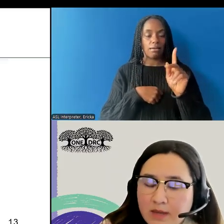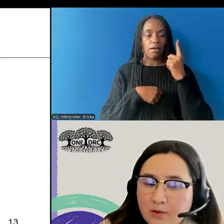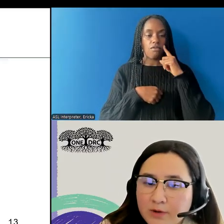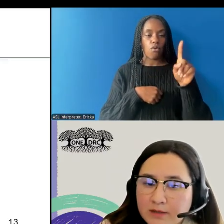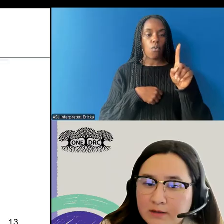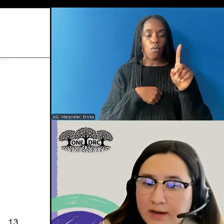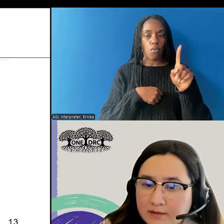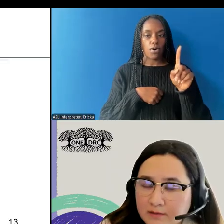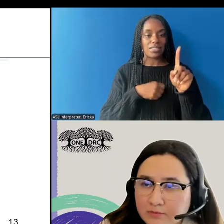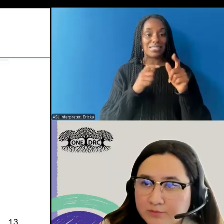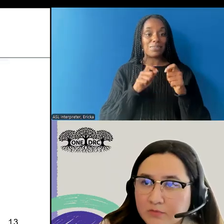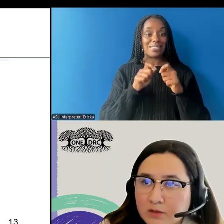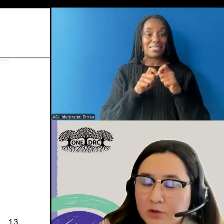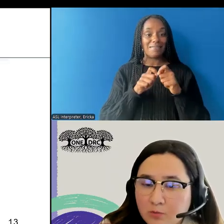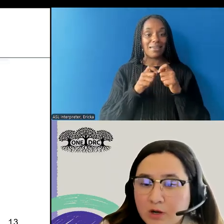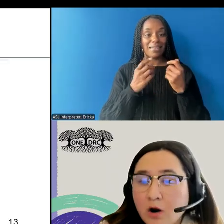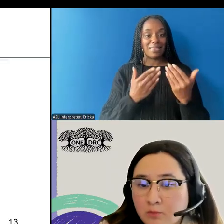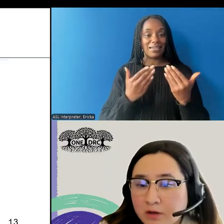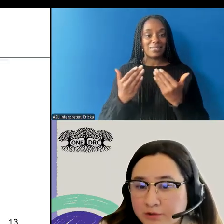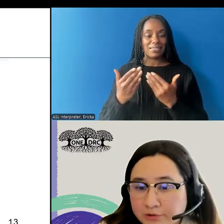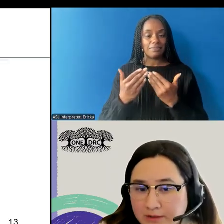We I, you know, we are monitoring,